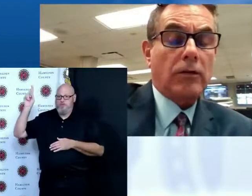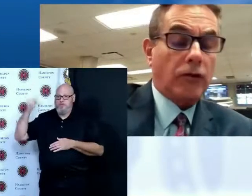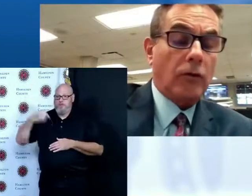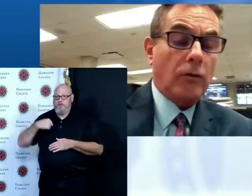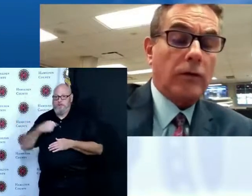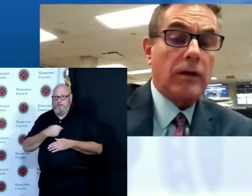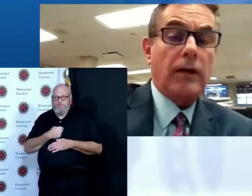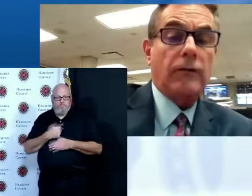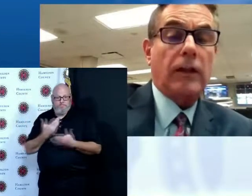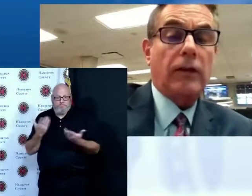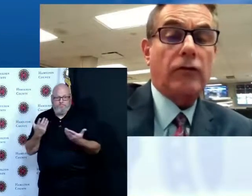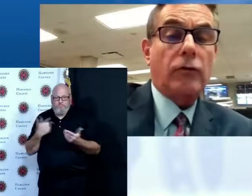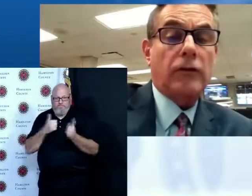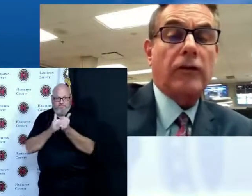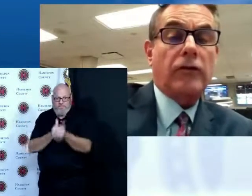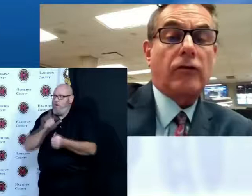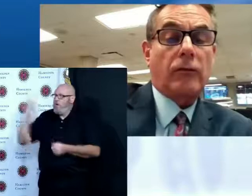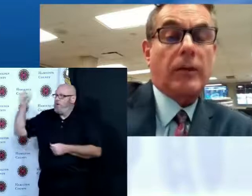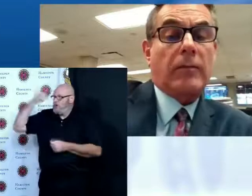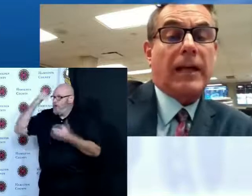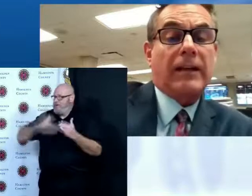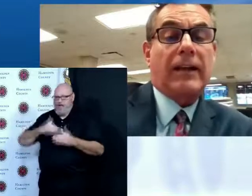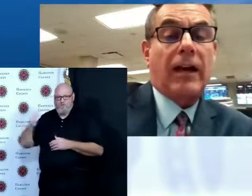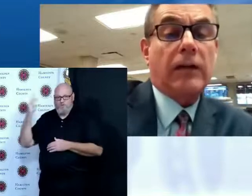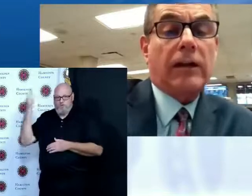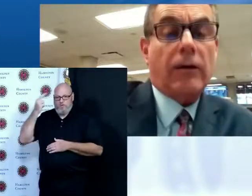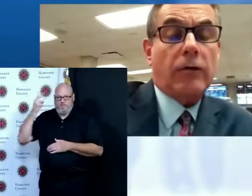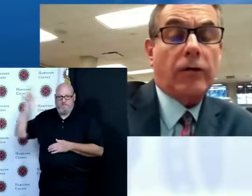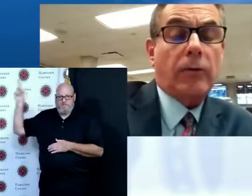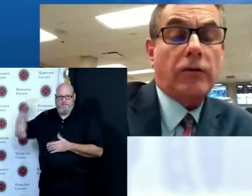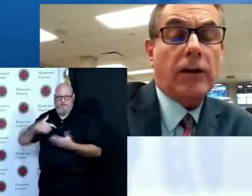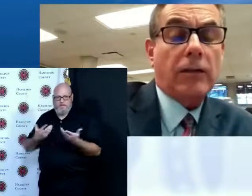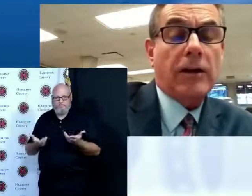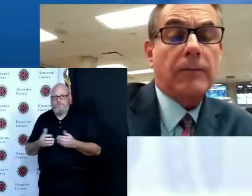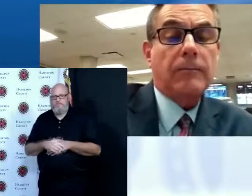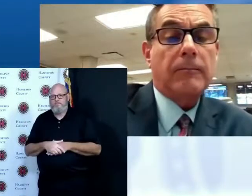so none of the school decisions are being made at the county level is that what you're telling me